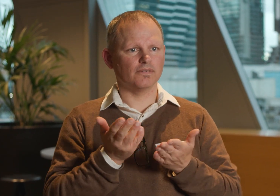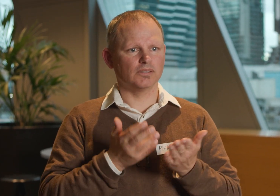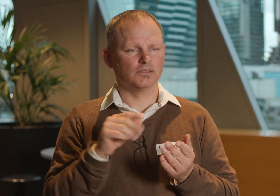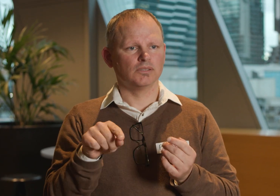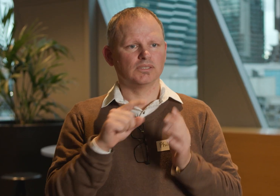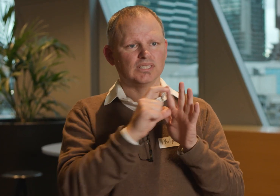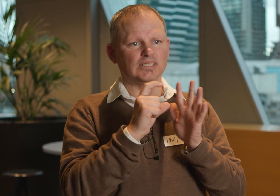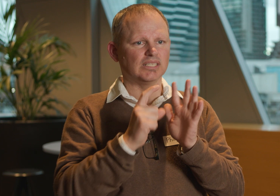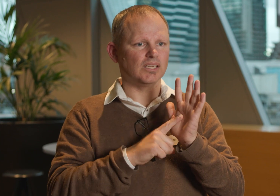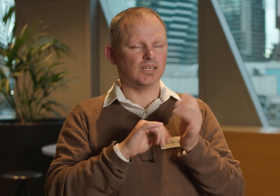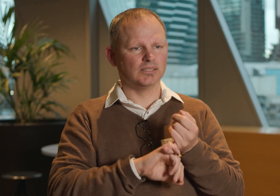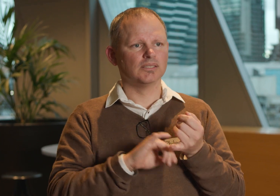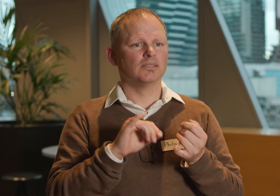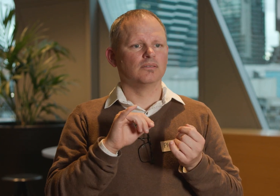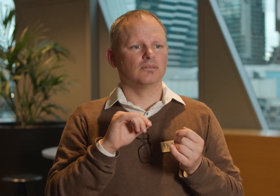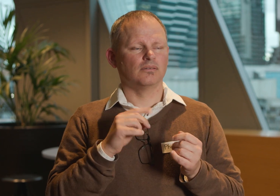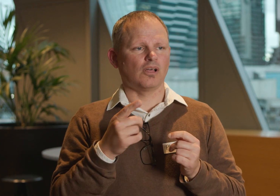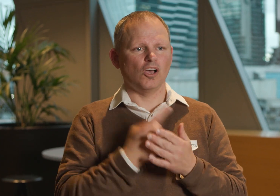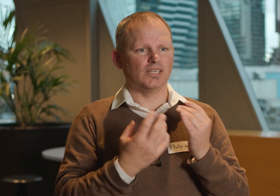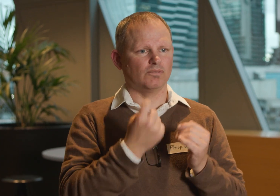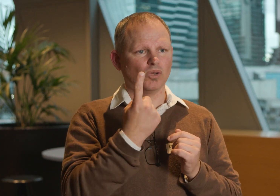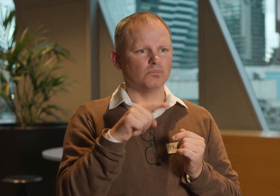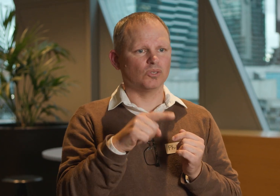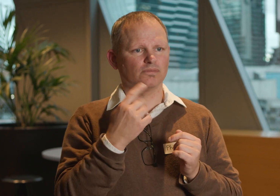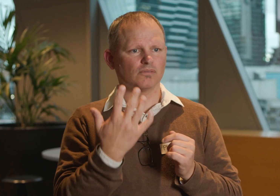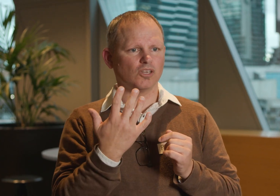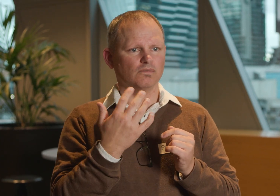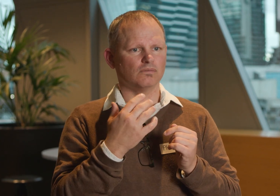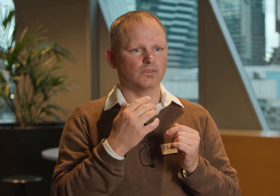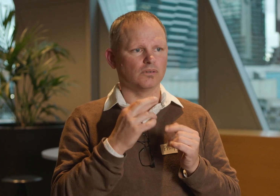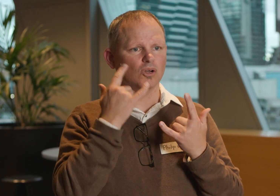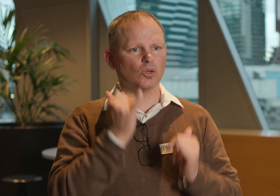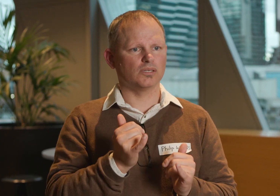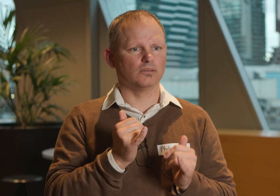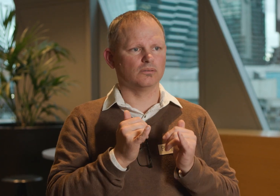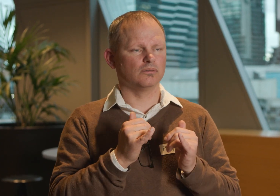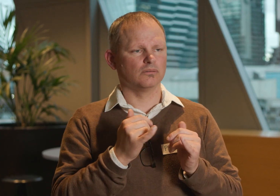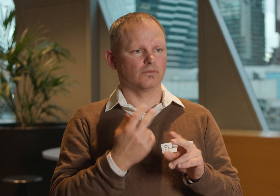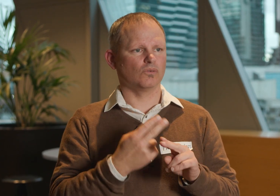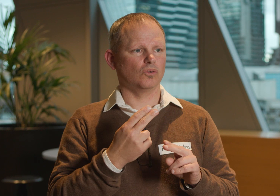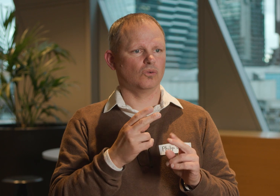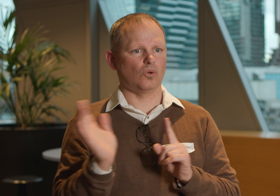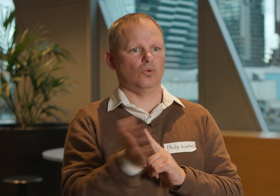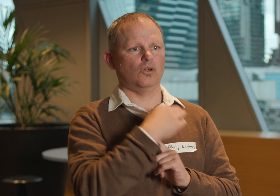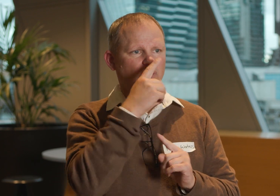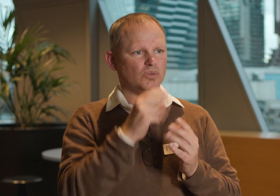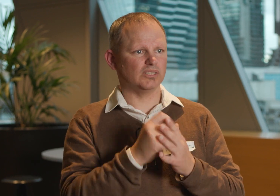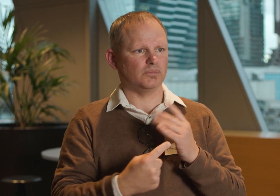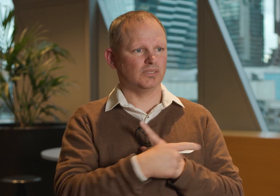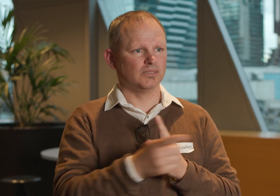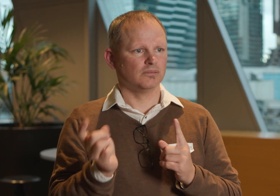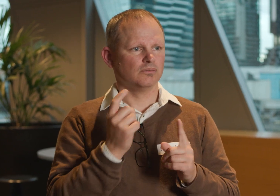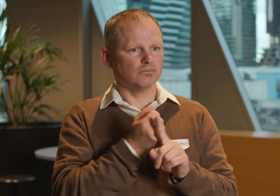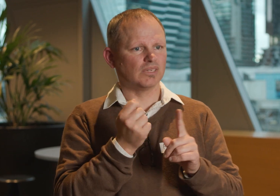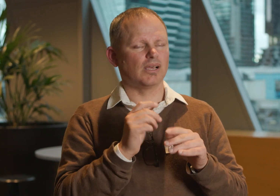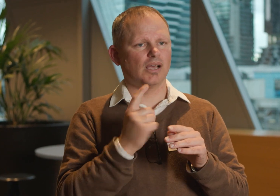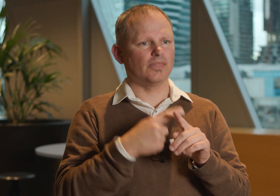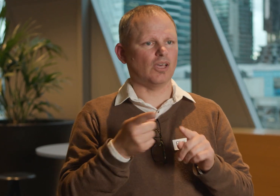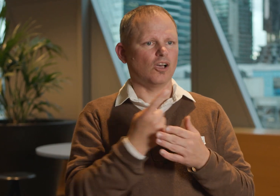there's disability discrimination services that there's only 1.5 lawyers available for